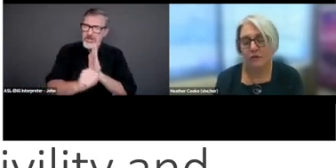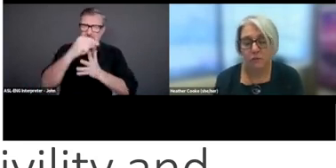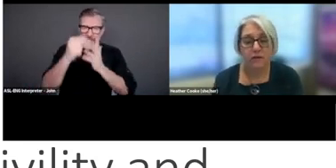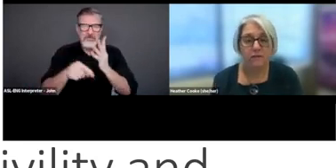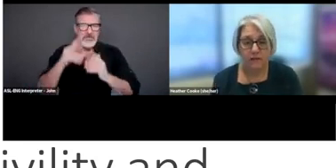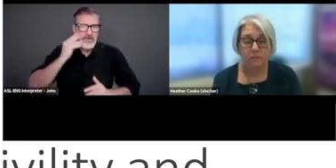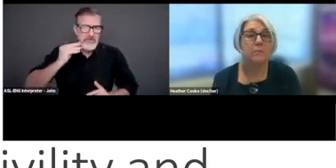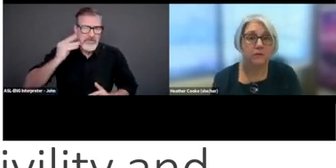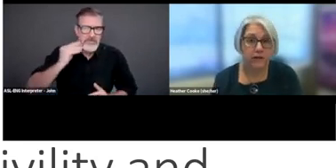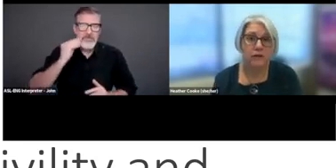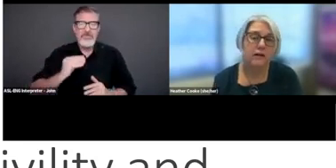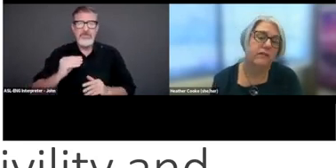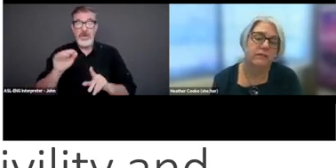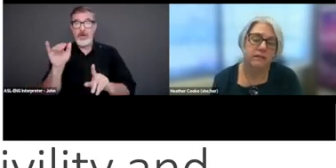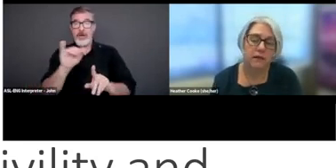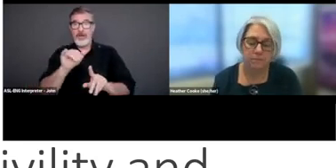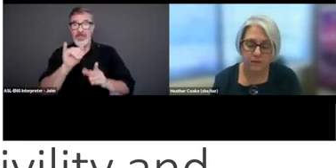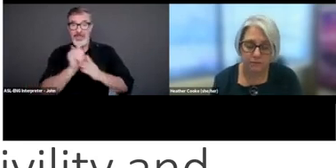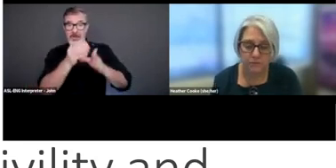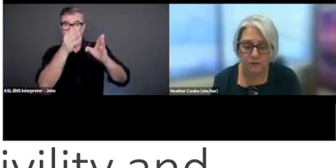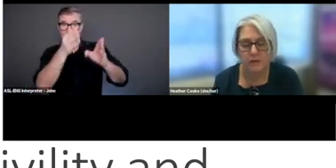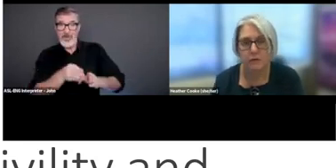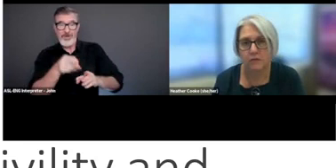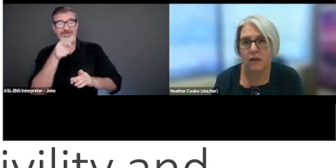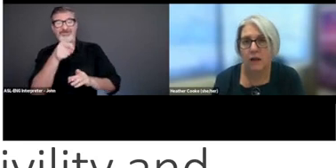of this, of this verbal abuse, was very powerful. She knew a